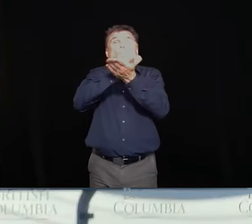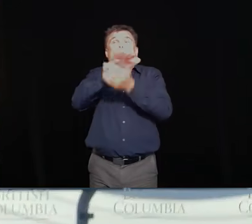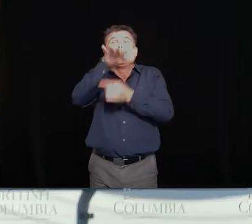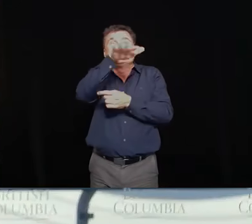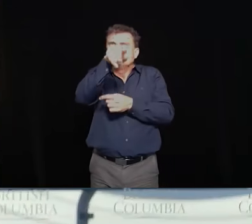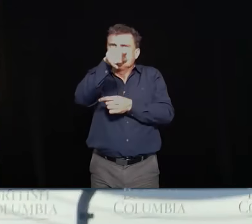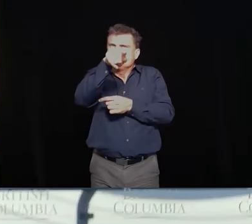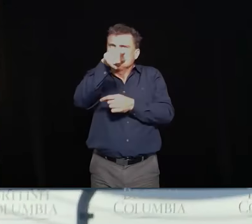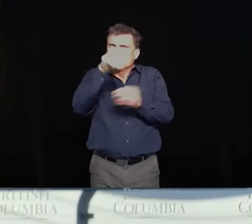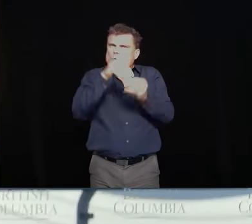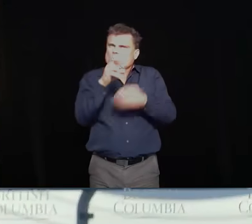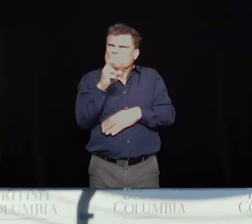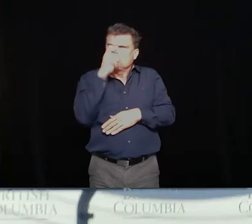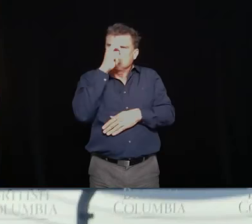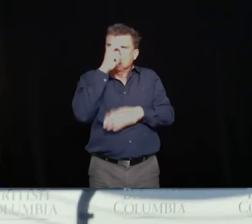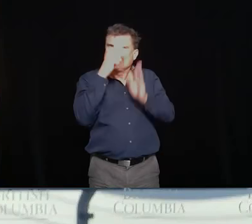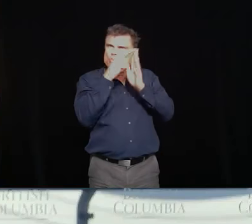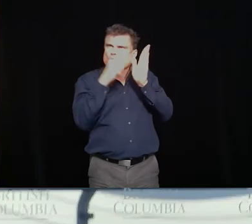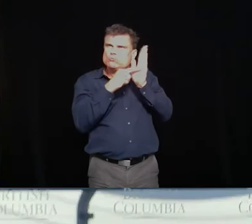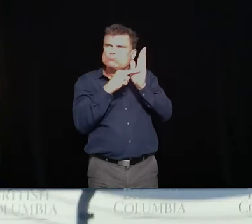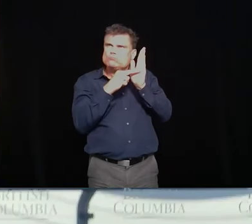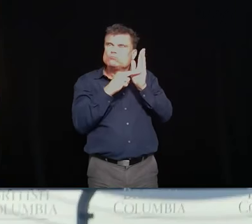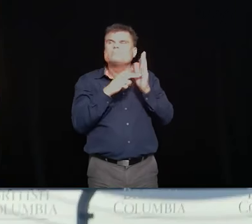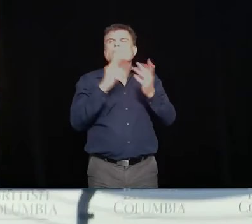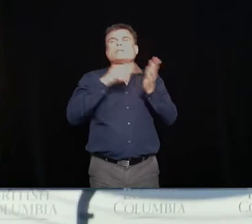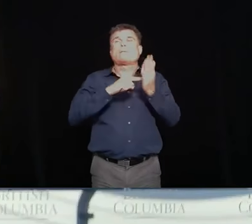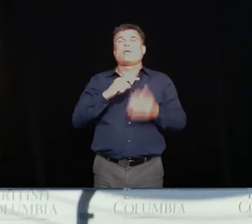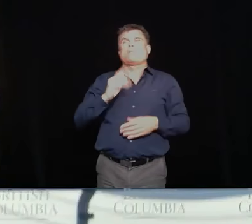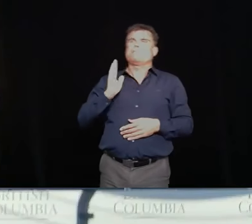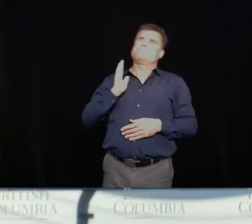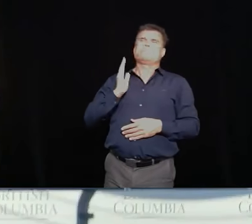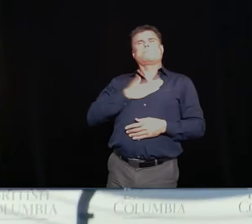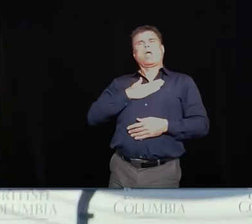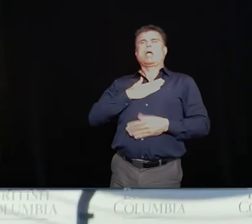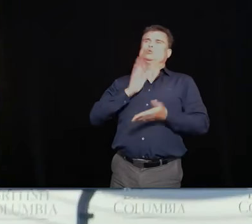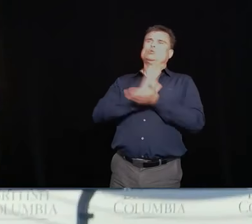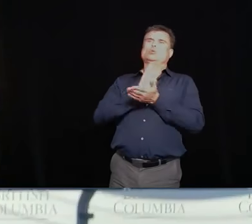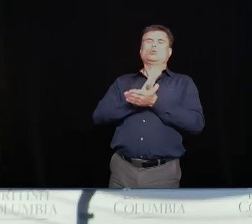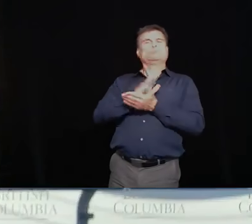The mixing of people we do not know that we know it is risky.